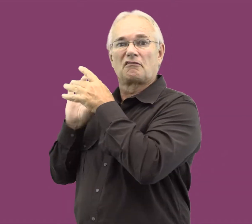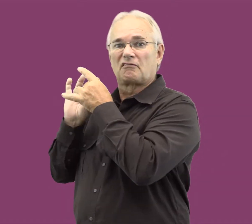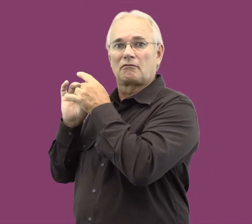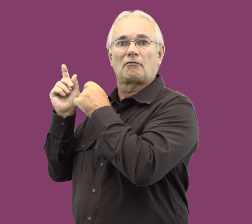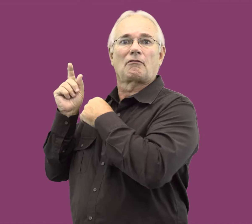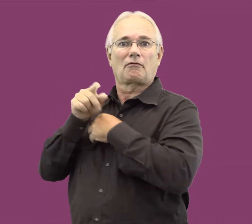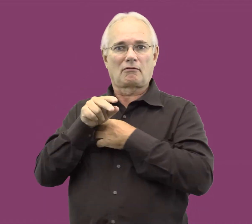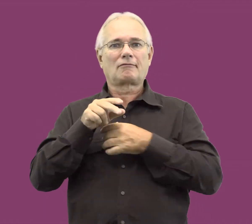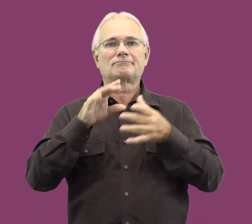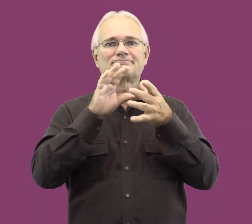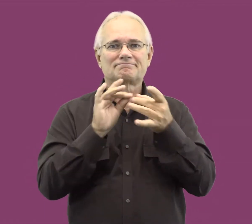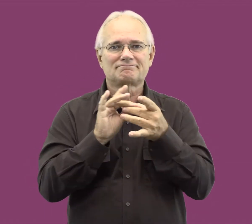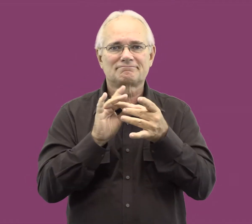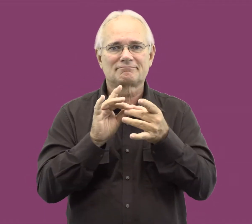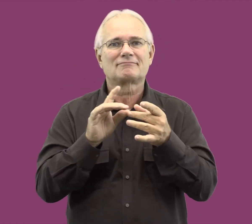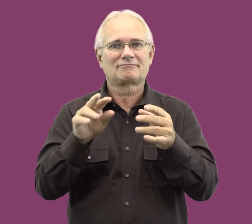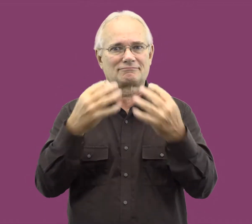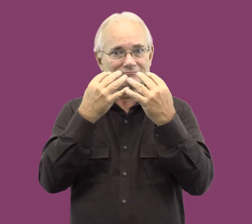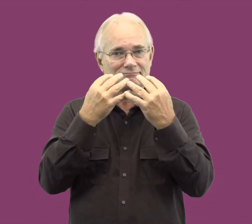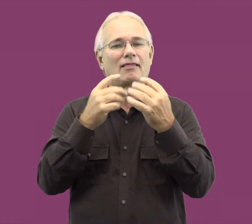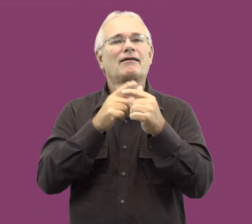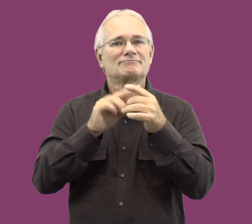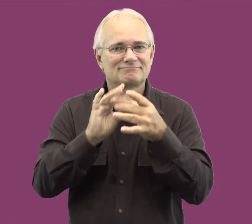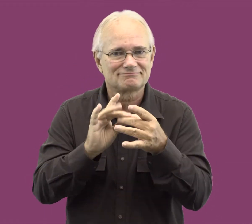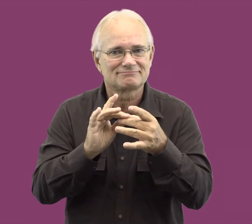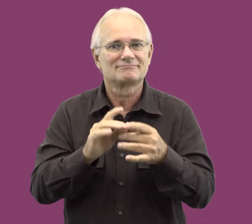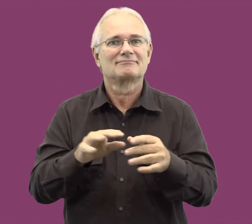Once again you can direct their eye contact to the board and back to you for the instruction.